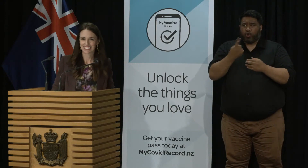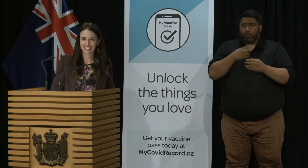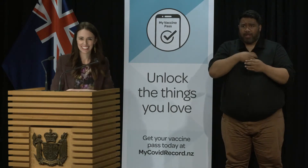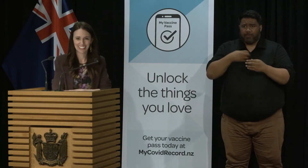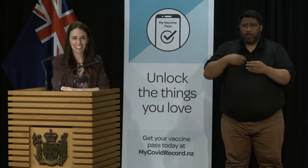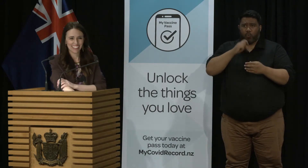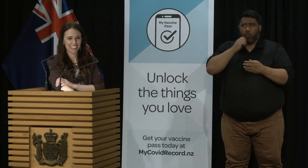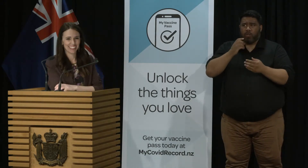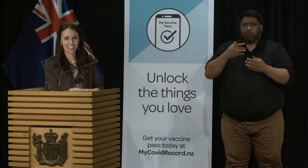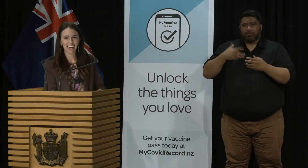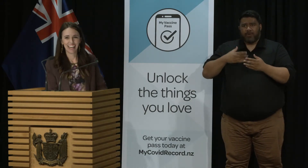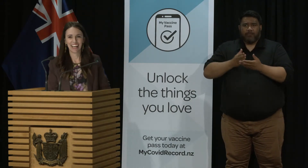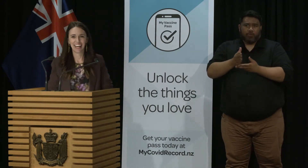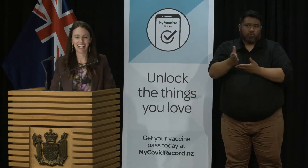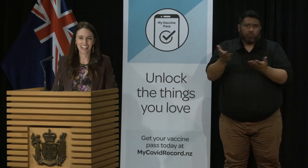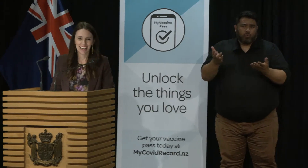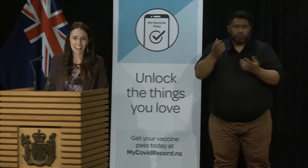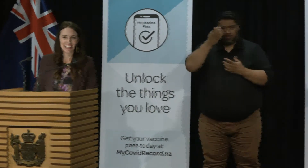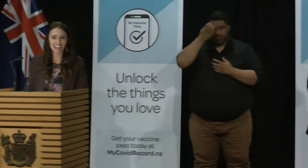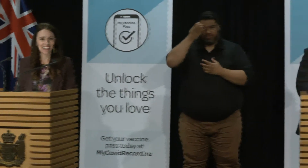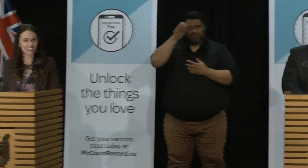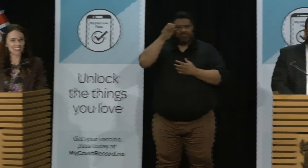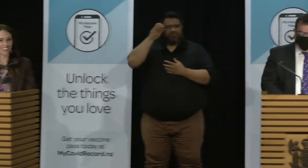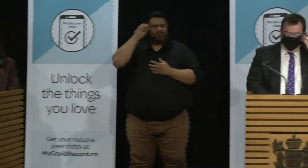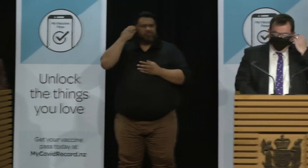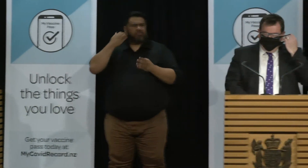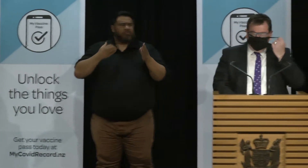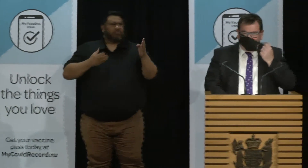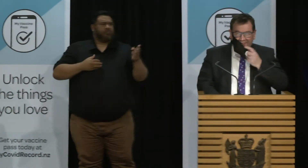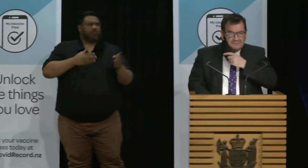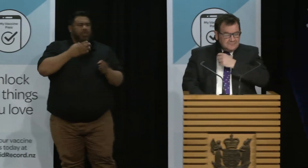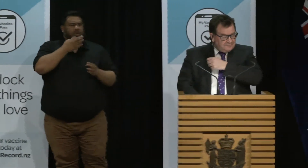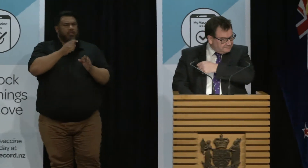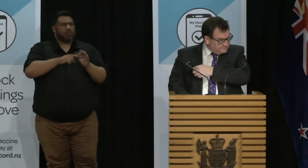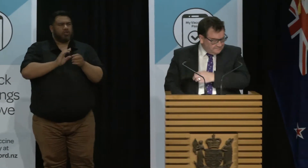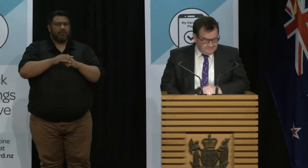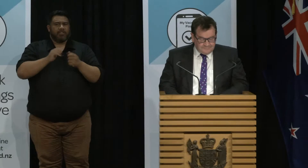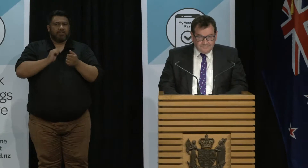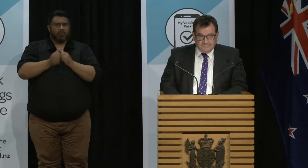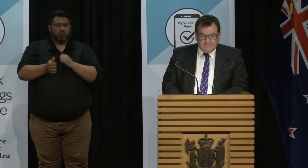pandemic. Not just the